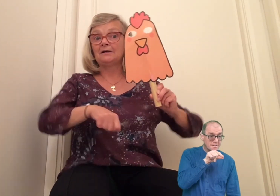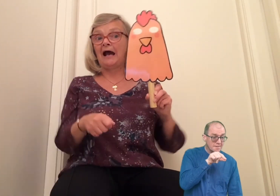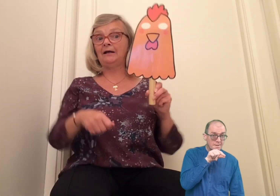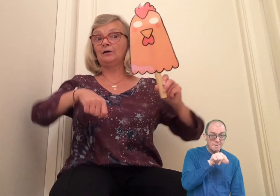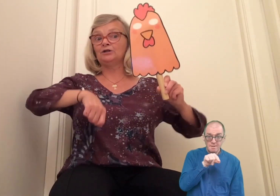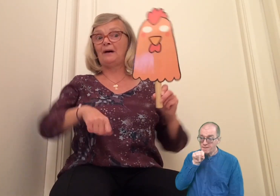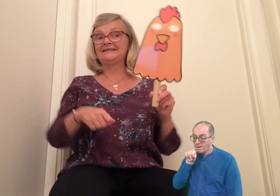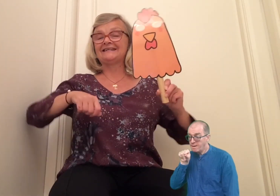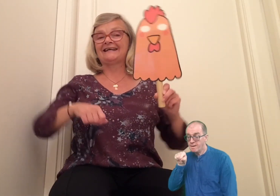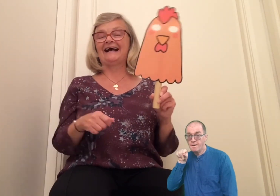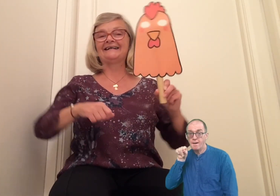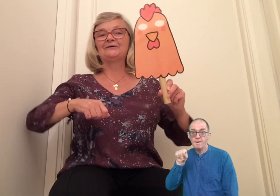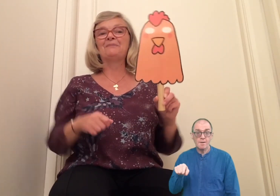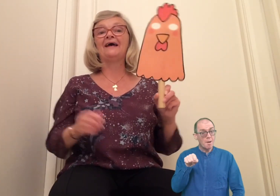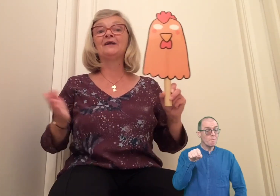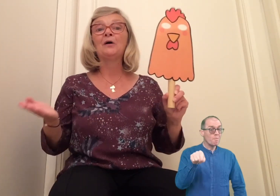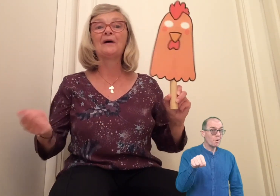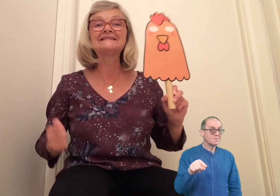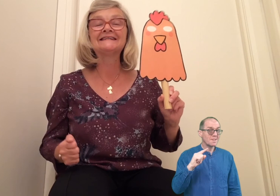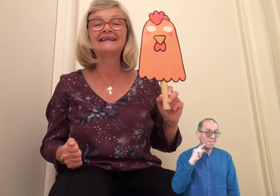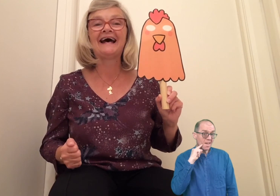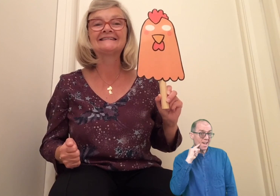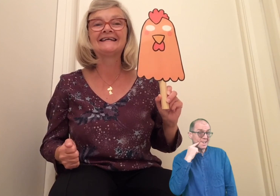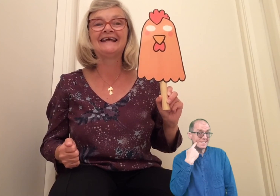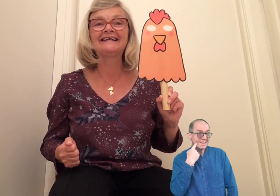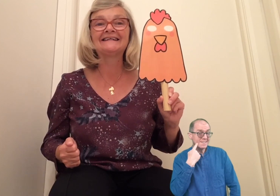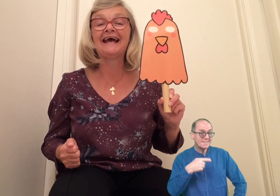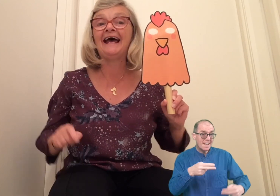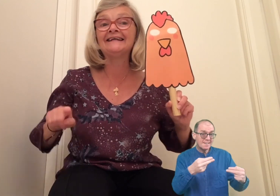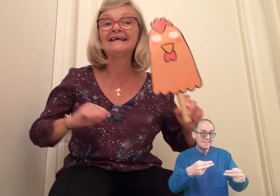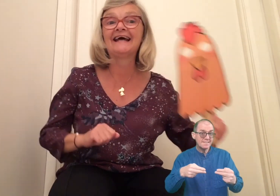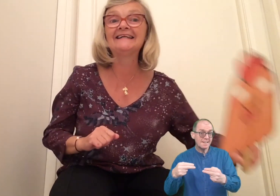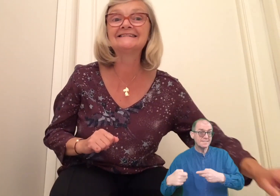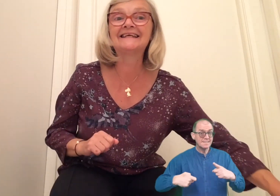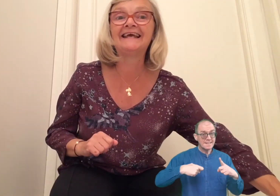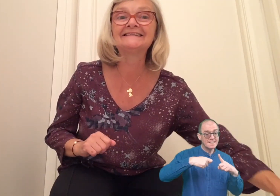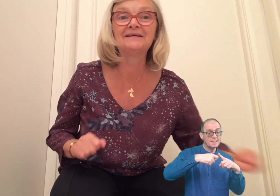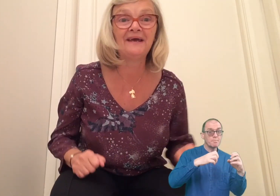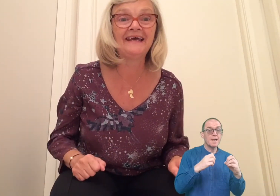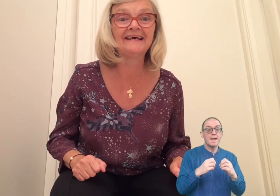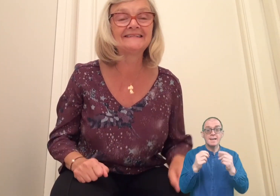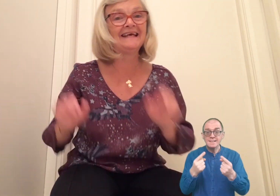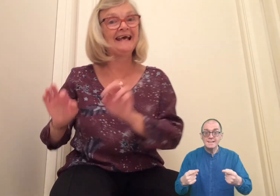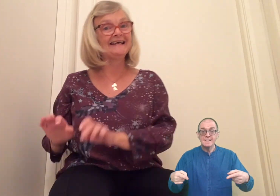Cackled but and cackled ben, Wasnae that a dainty hen? Dance Katie Bairdie.